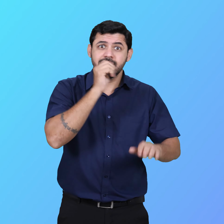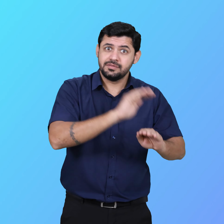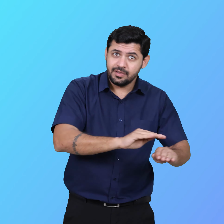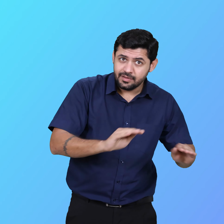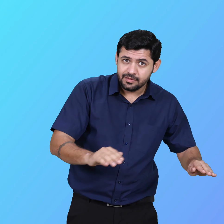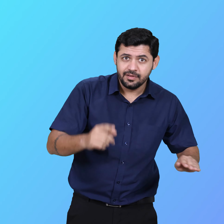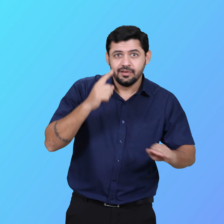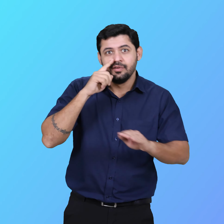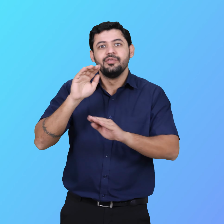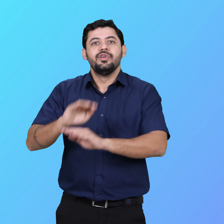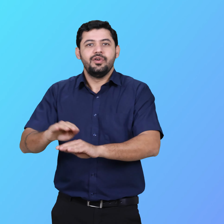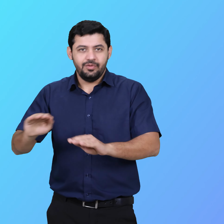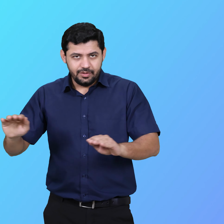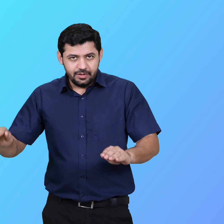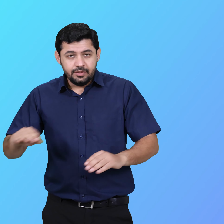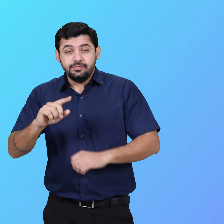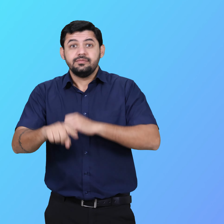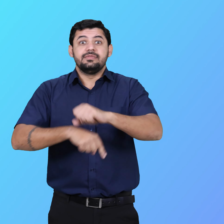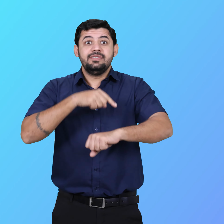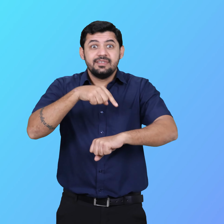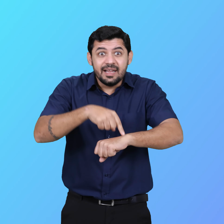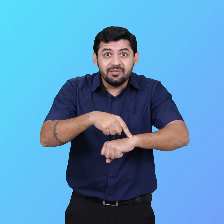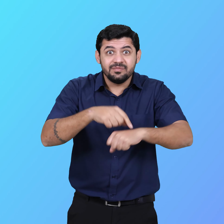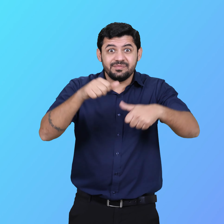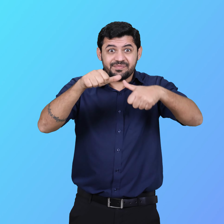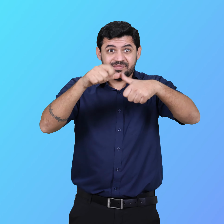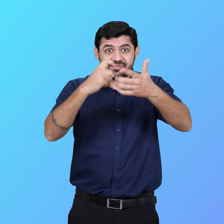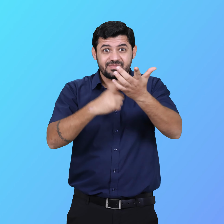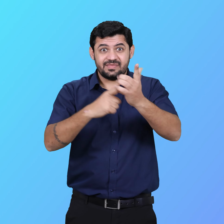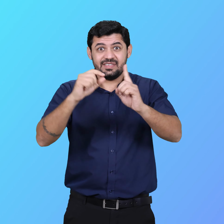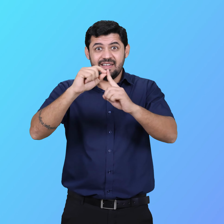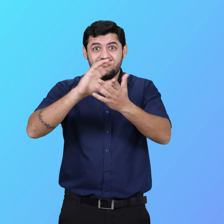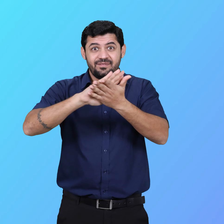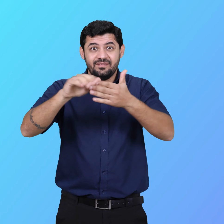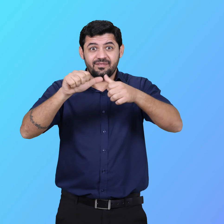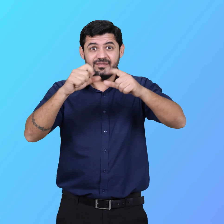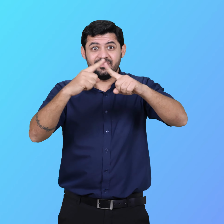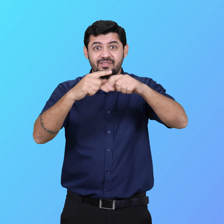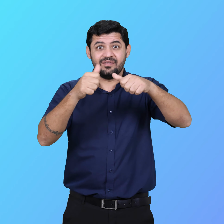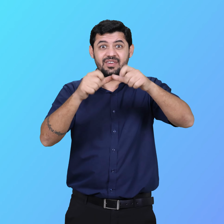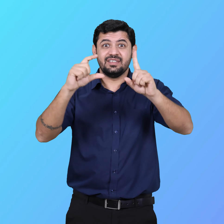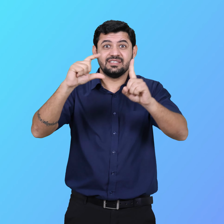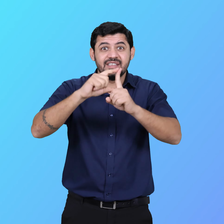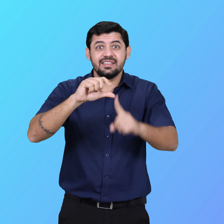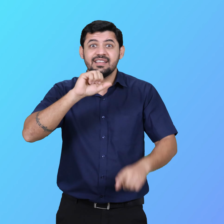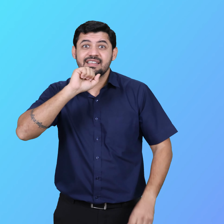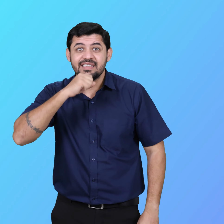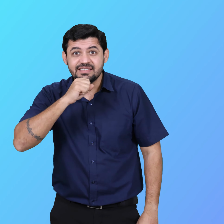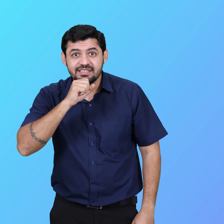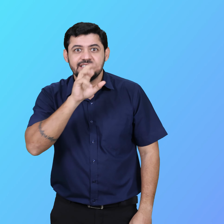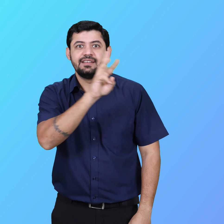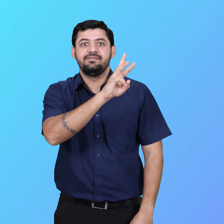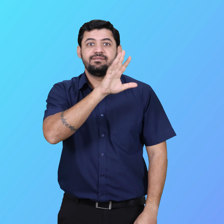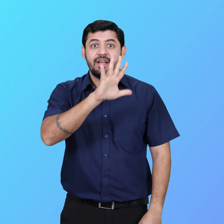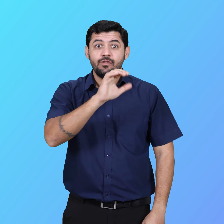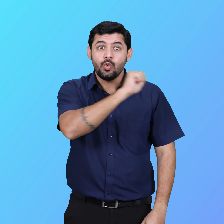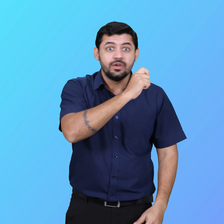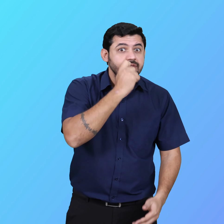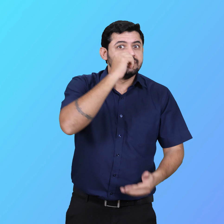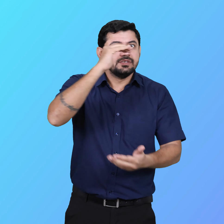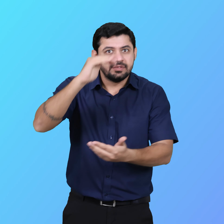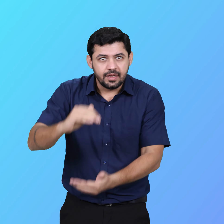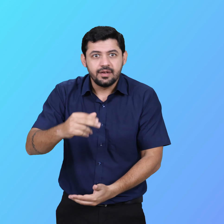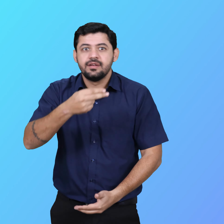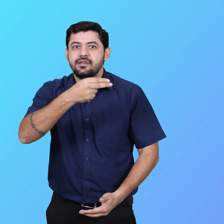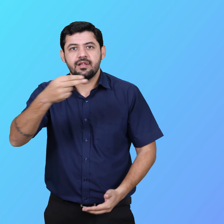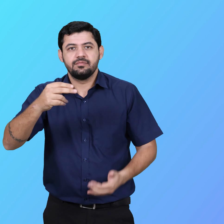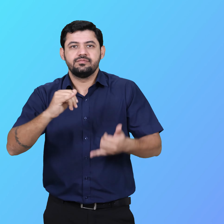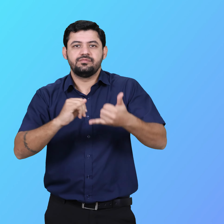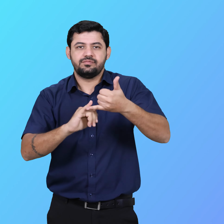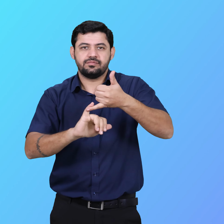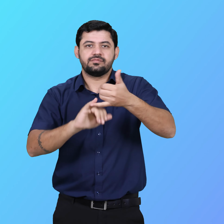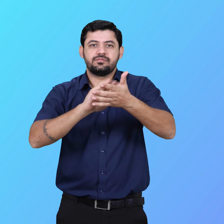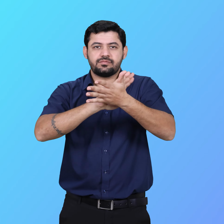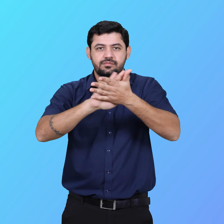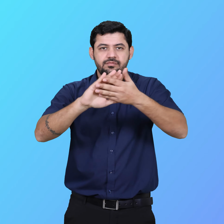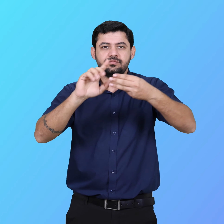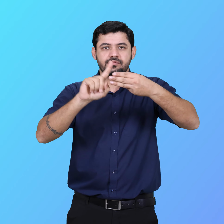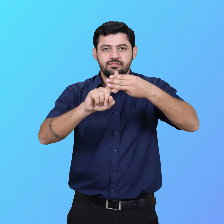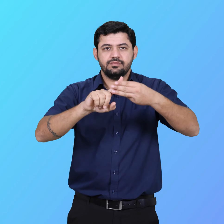When Arphaxad was 35 years old, he had a son named Shelah.